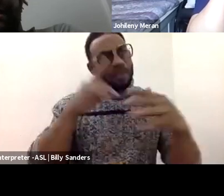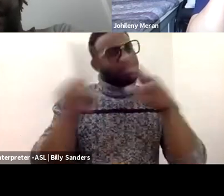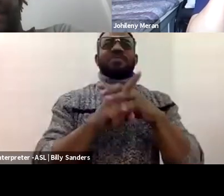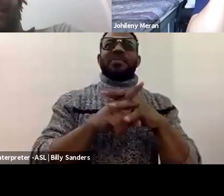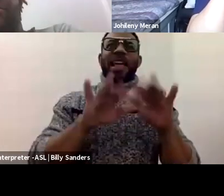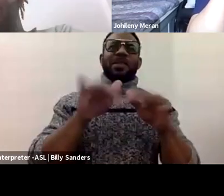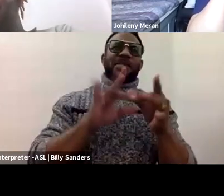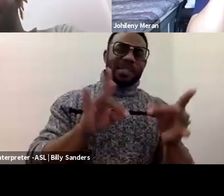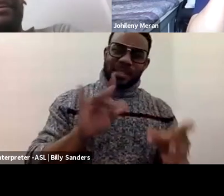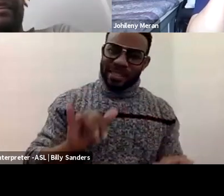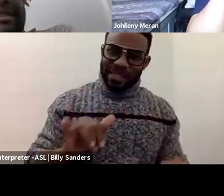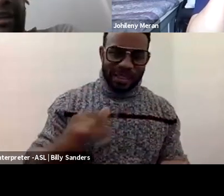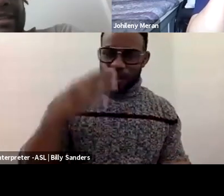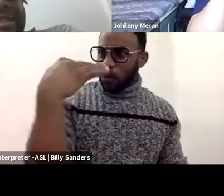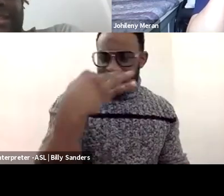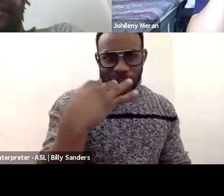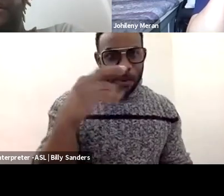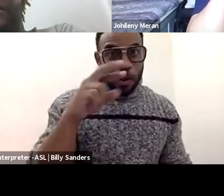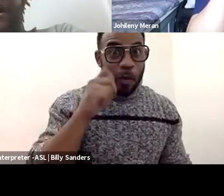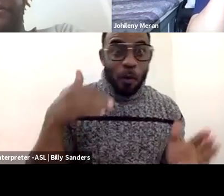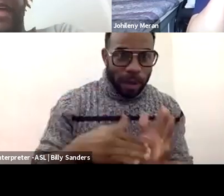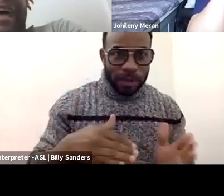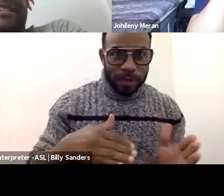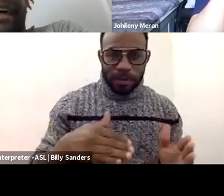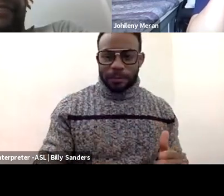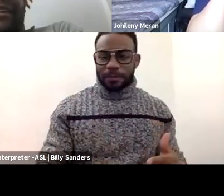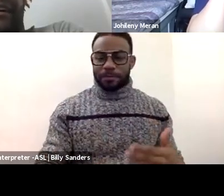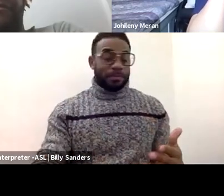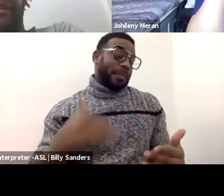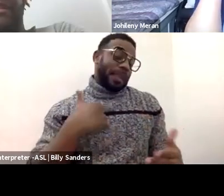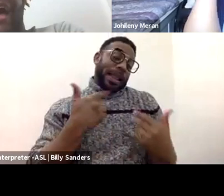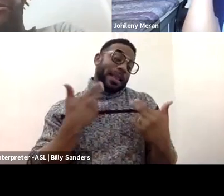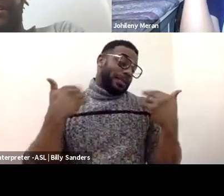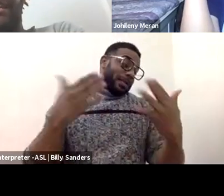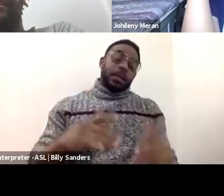mind about what she was saying was ridiculously racist. And I laughed it off. But I will say that when